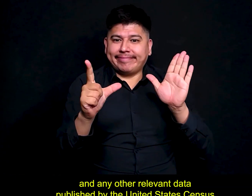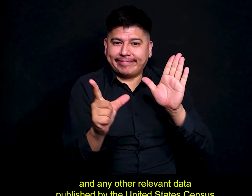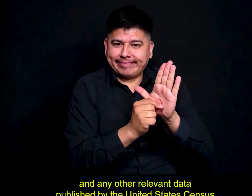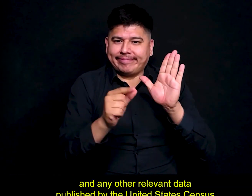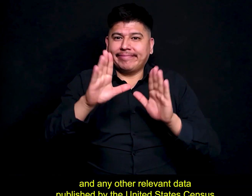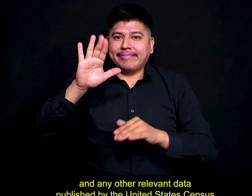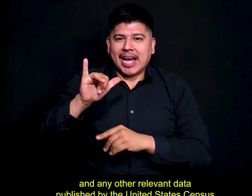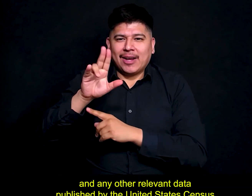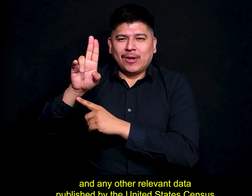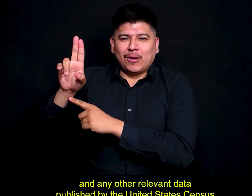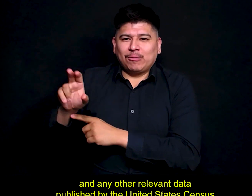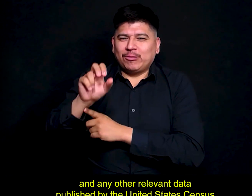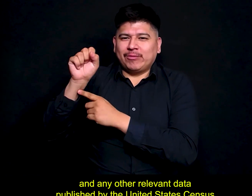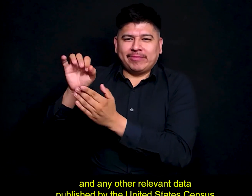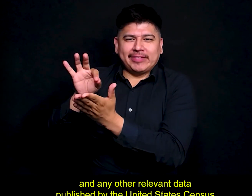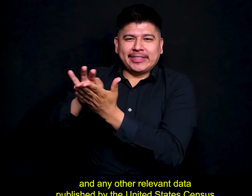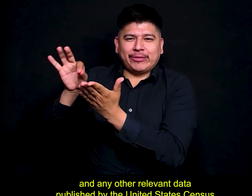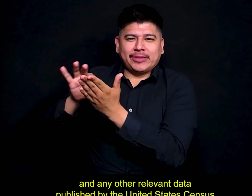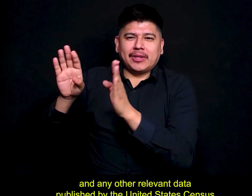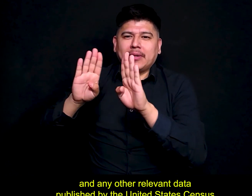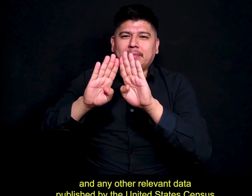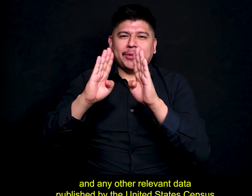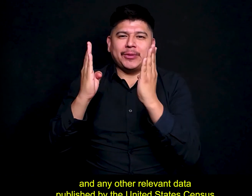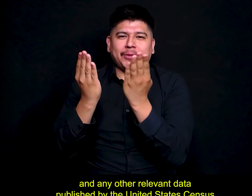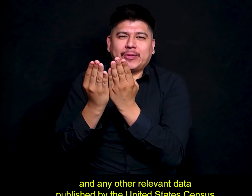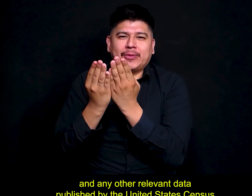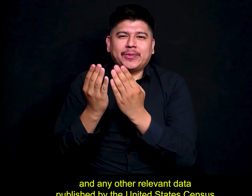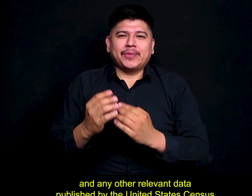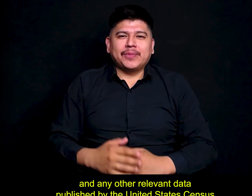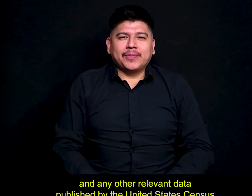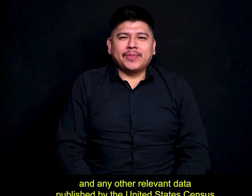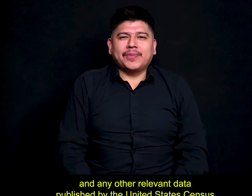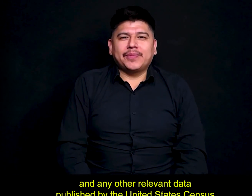and any other relevant data published by the United States Census